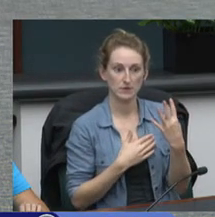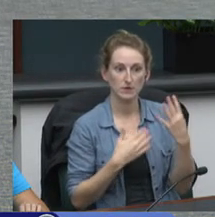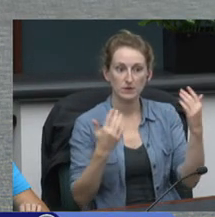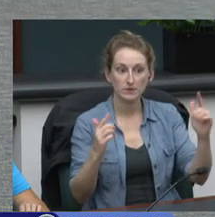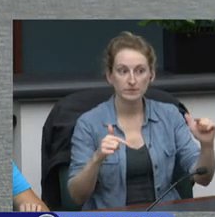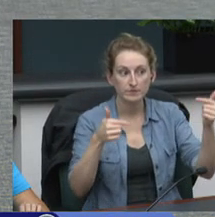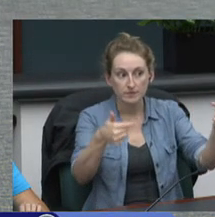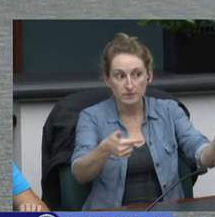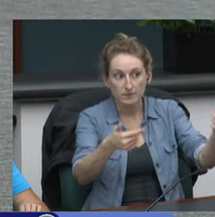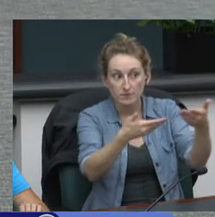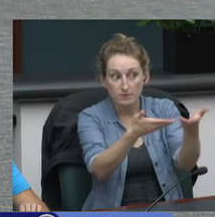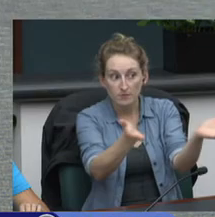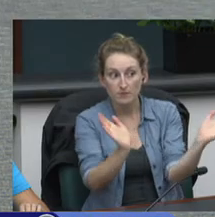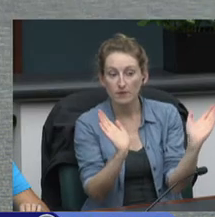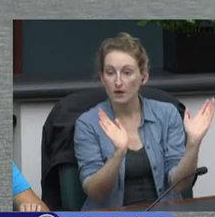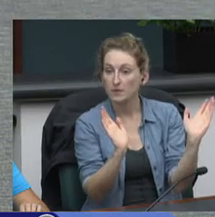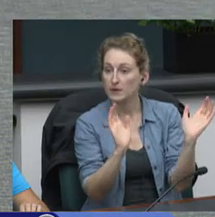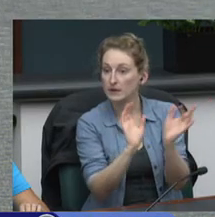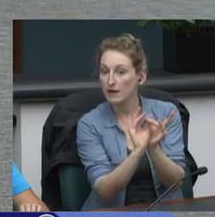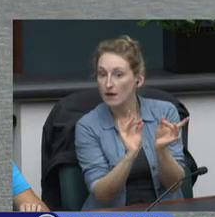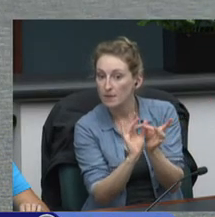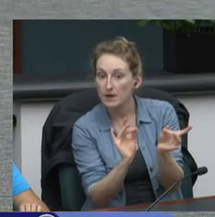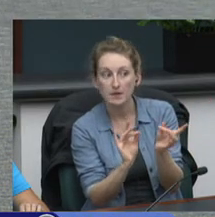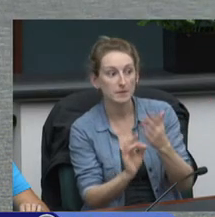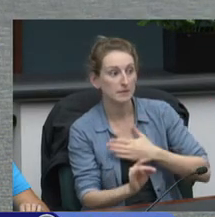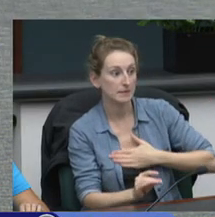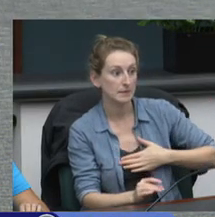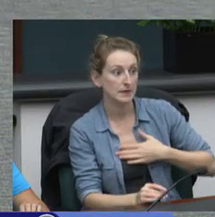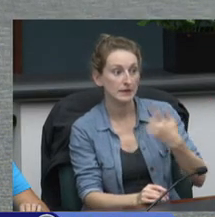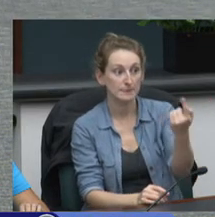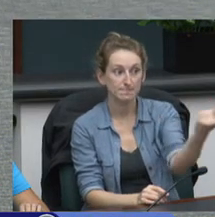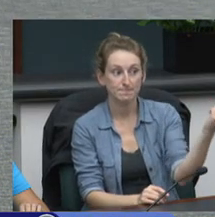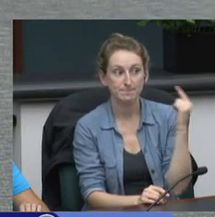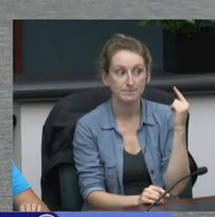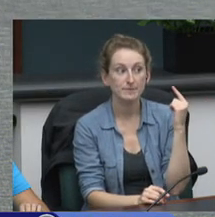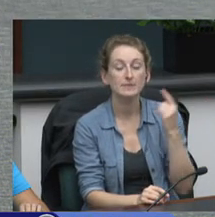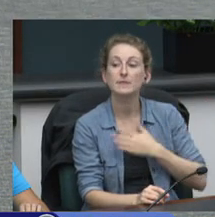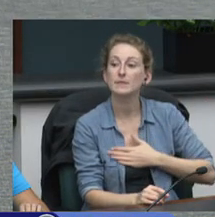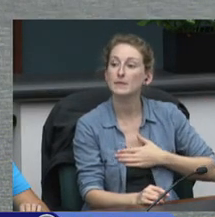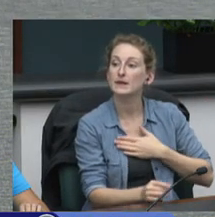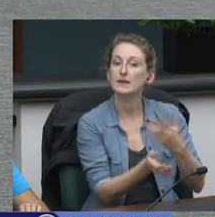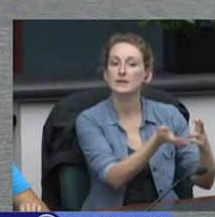comment please step forward state your name sign in and this is on